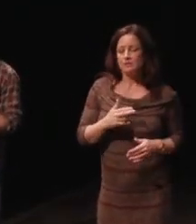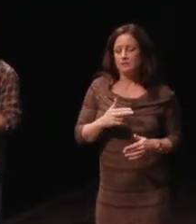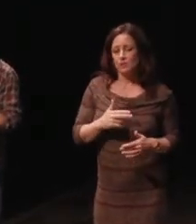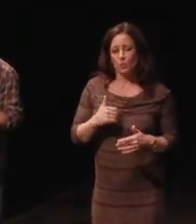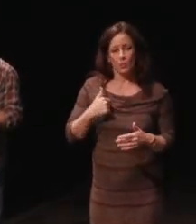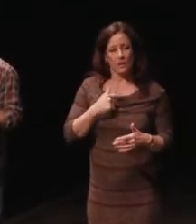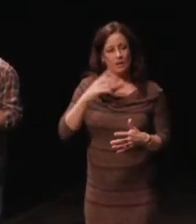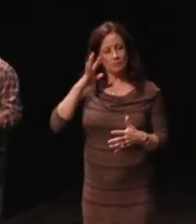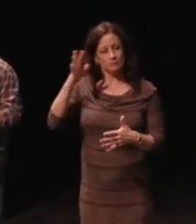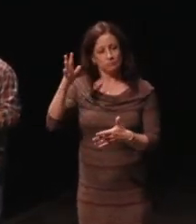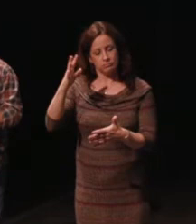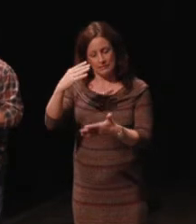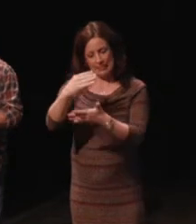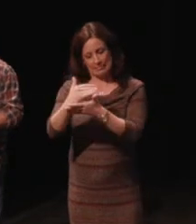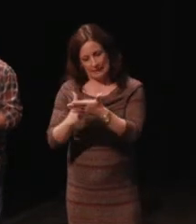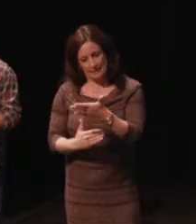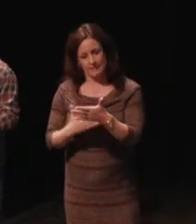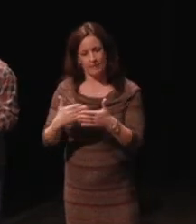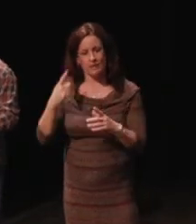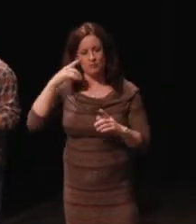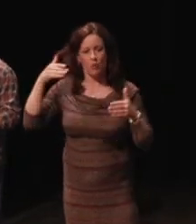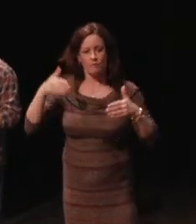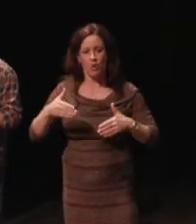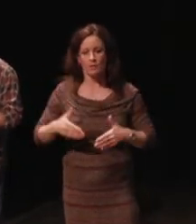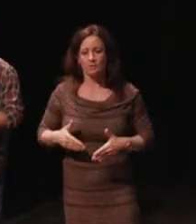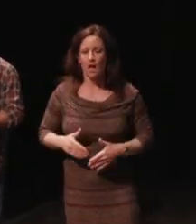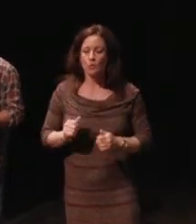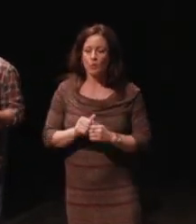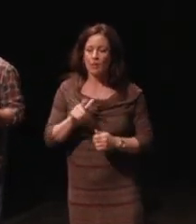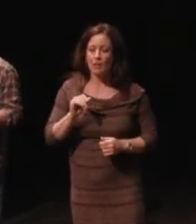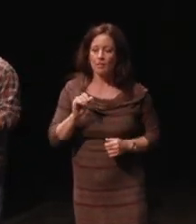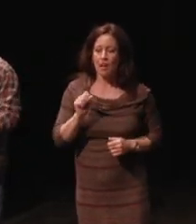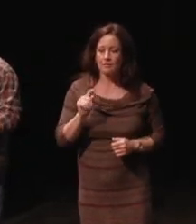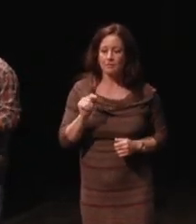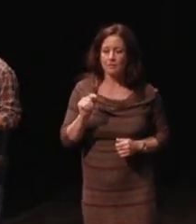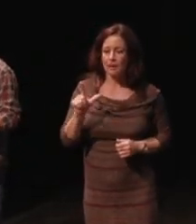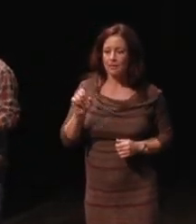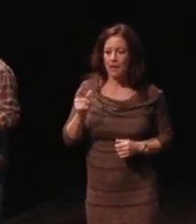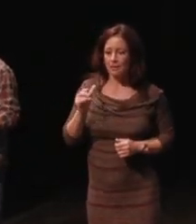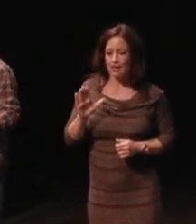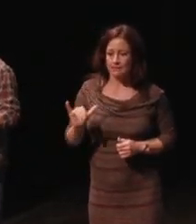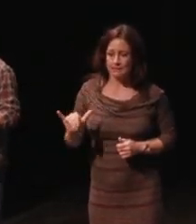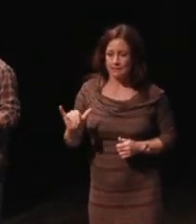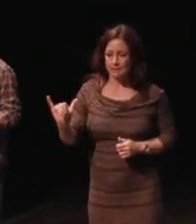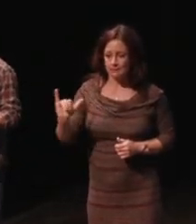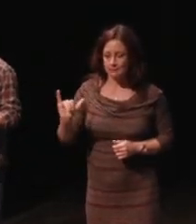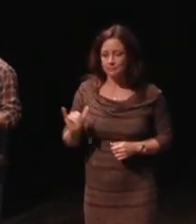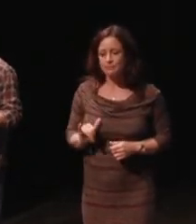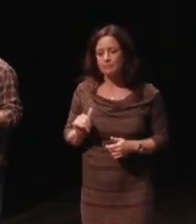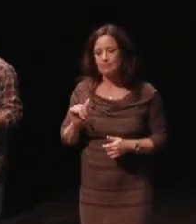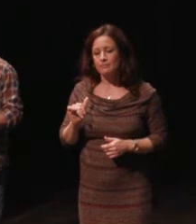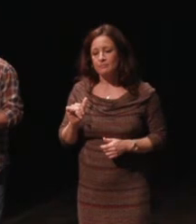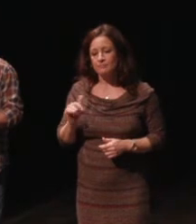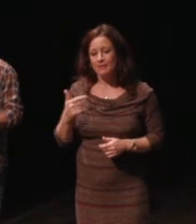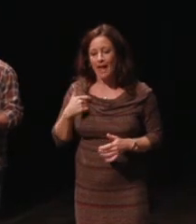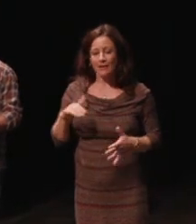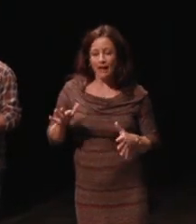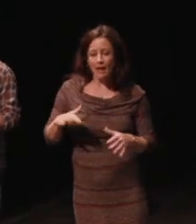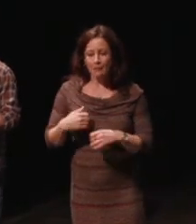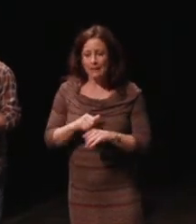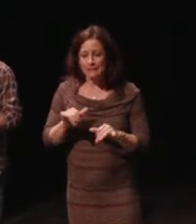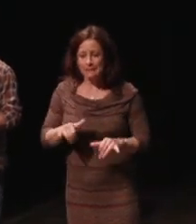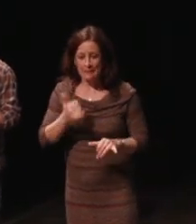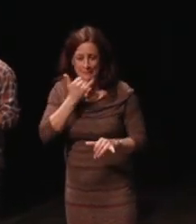really focus on for the team with Lost Legacy, and I was making the same mistake that I made